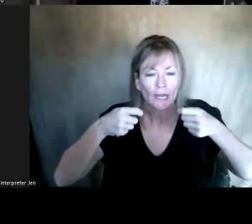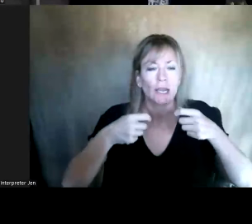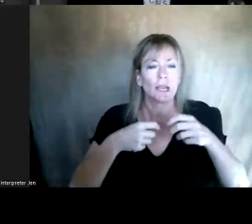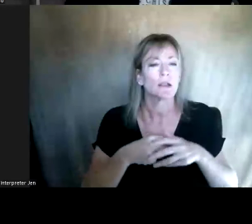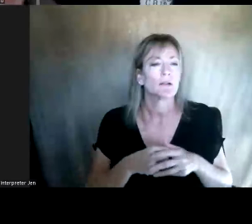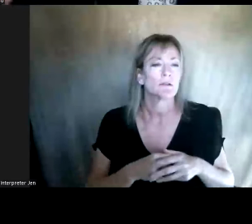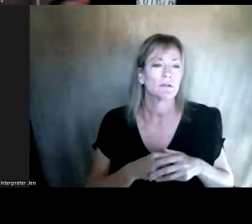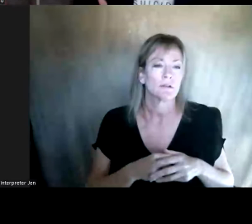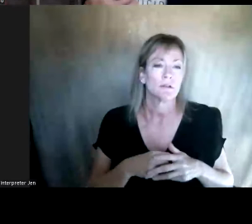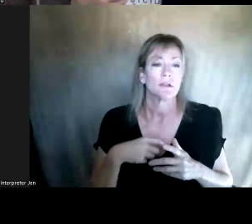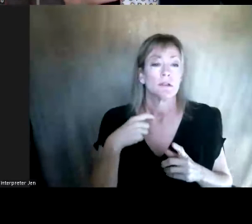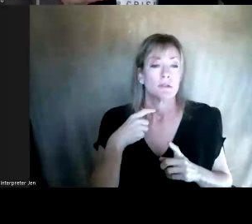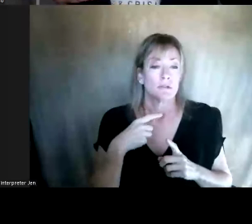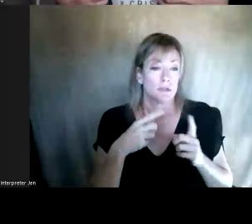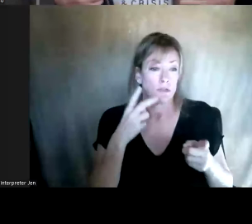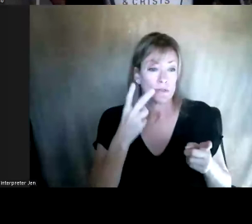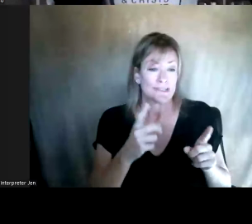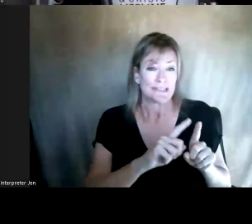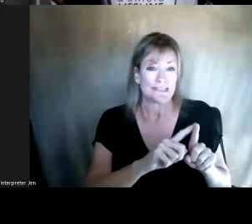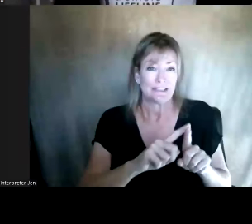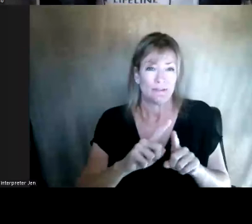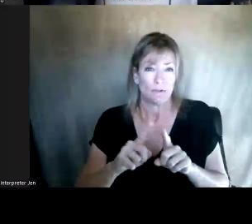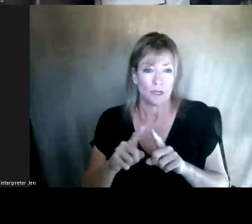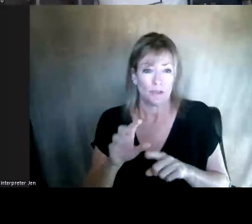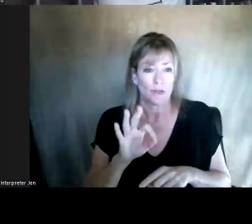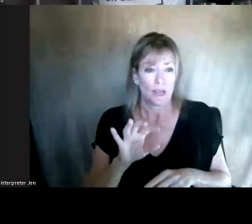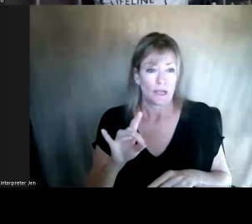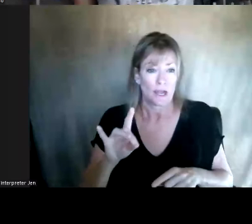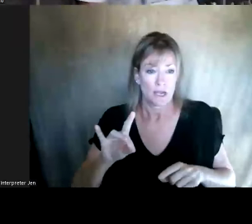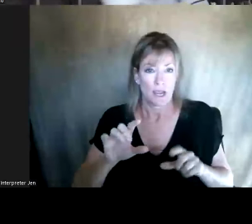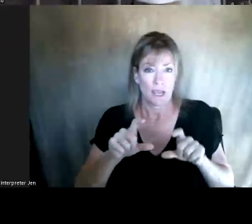NOT ONLY DO YOU SEE THE DIFFERENT VERSIONS OF THE 988 LOGO AND